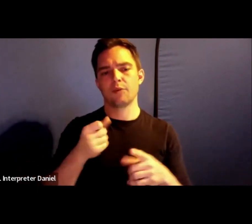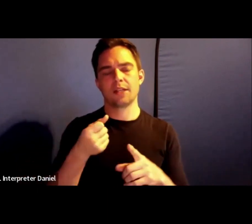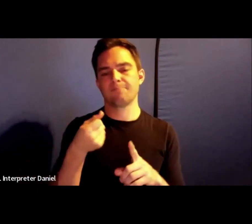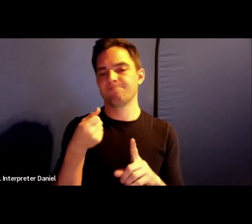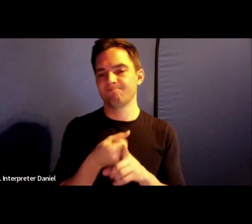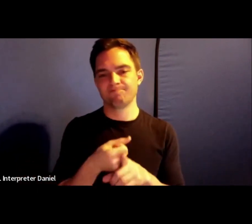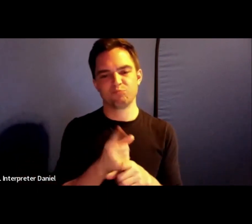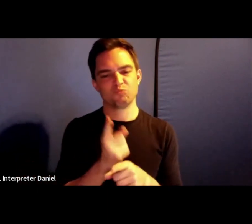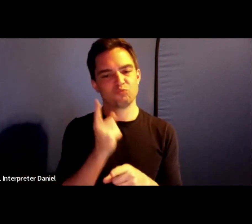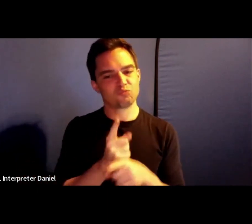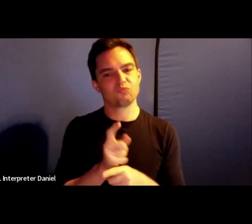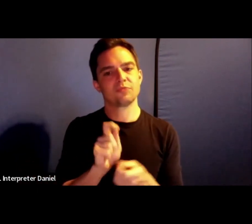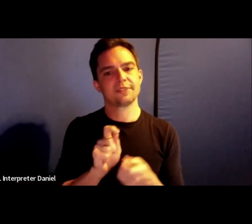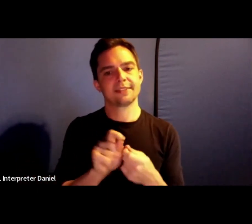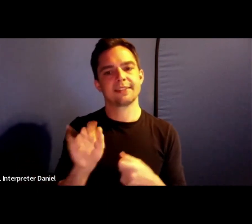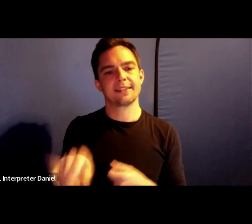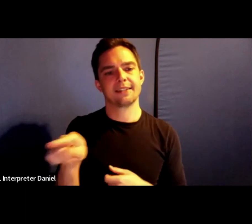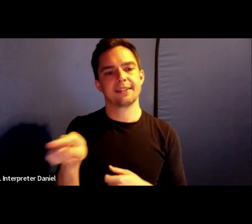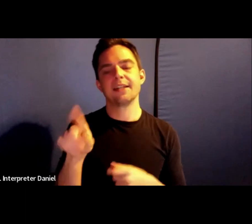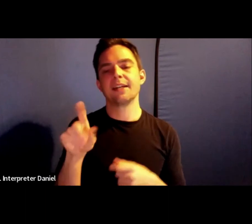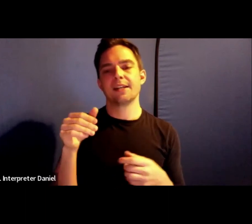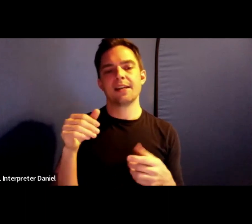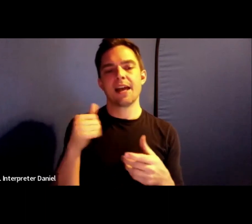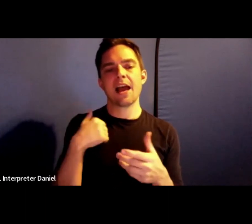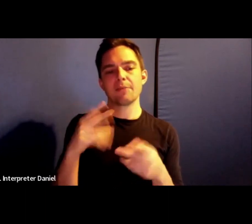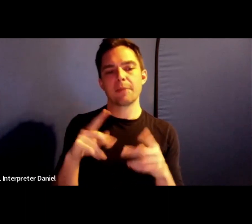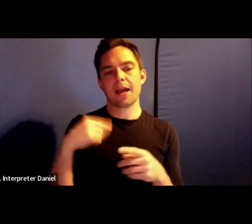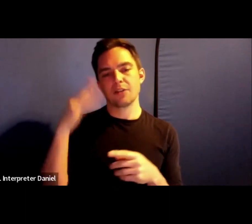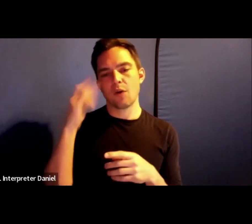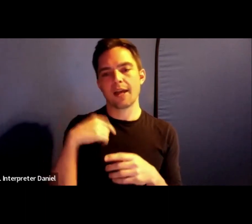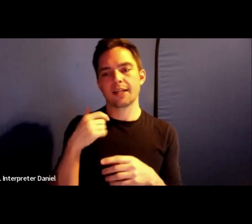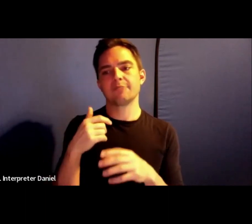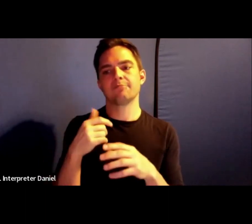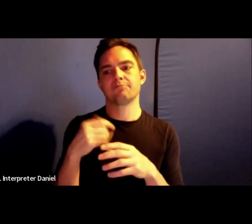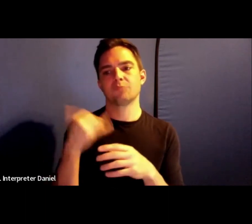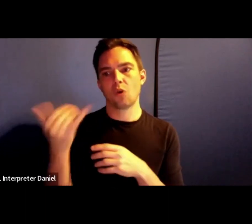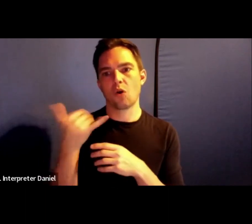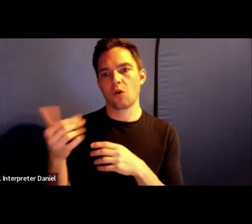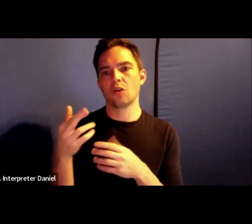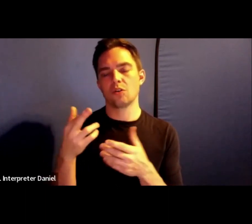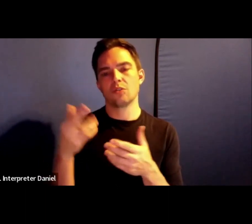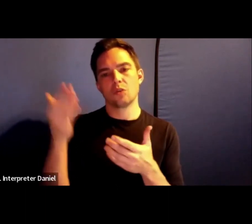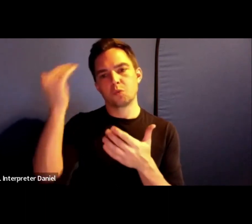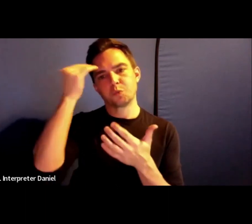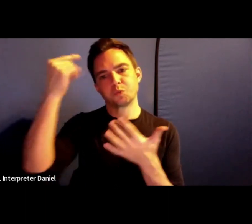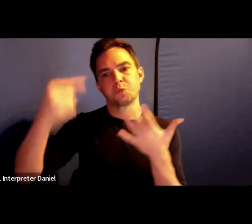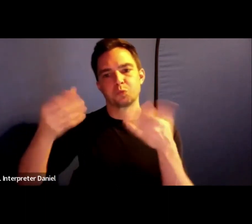that this is about having people that I know that I can call on that are resourceful and that anybody, not any one person has